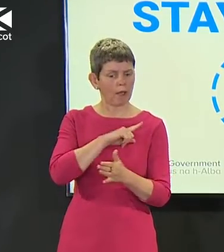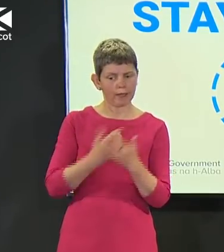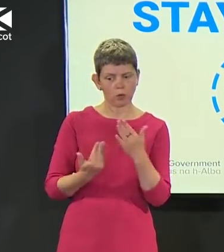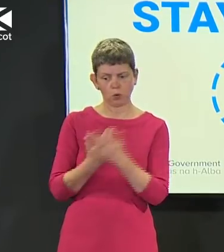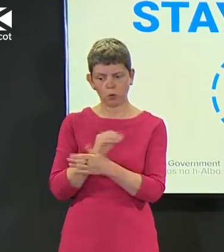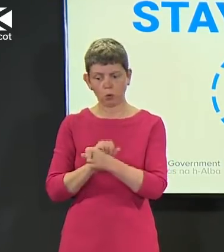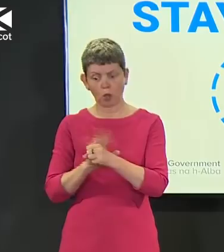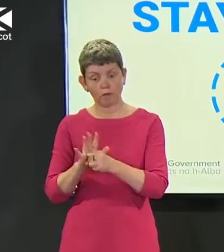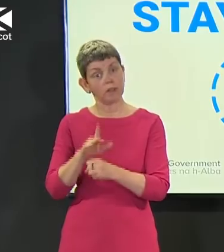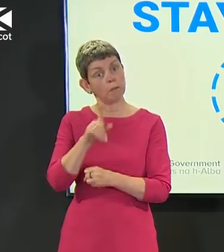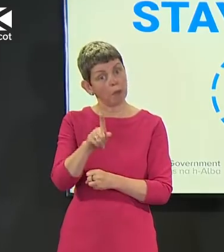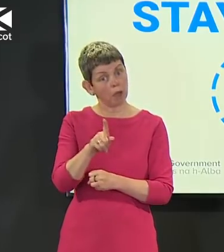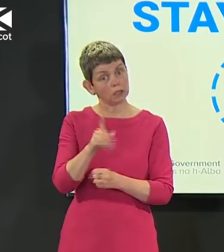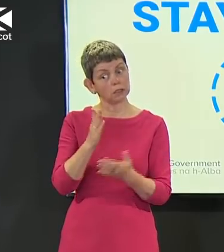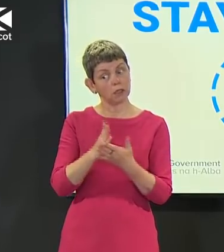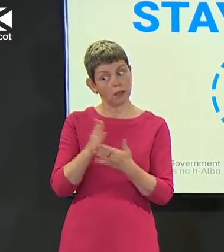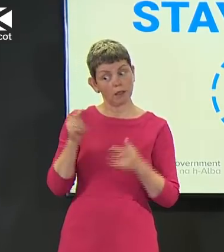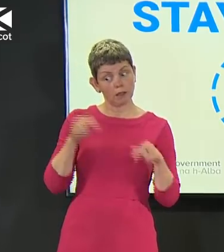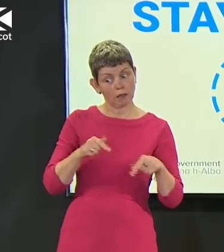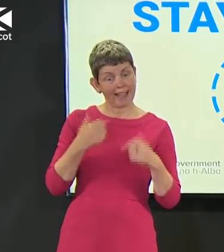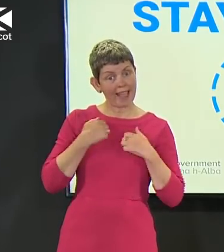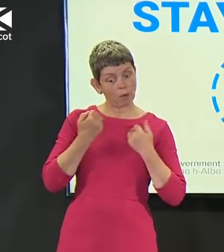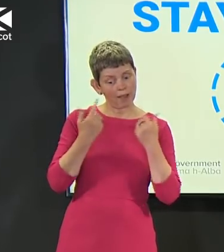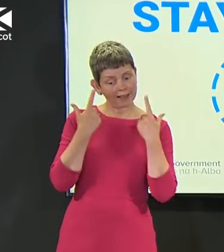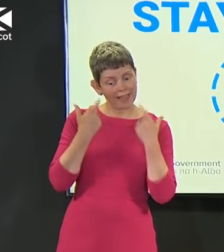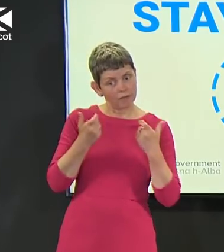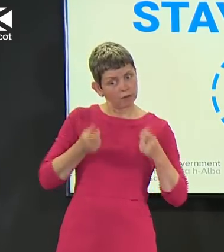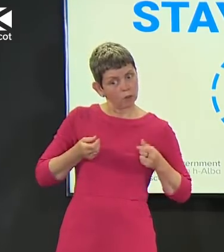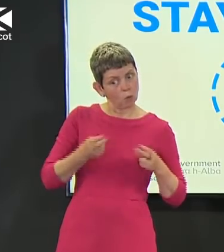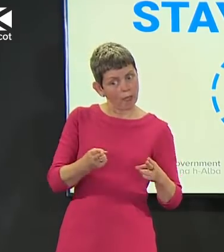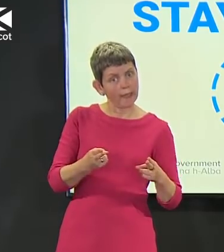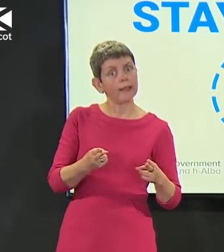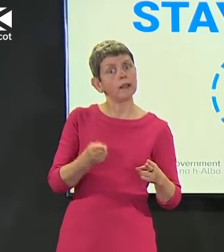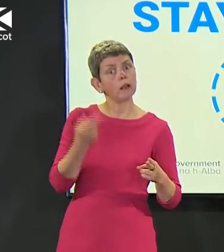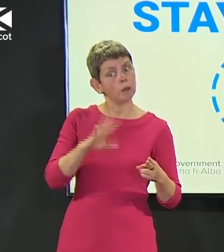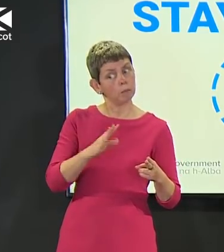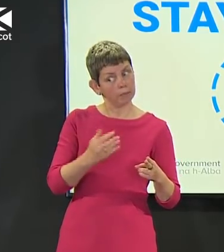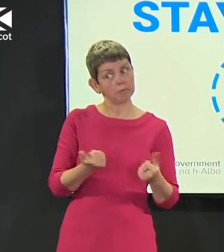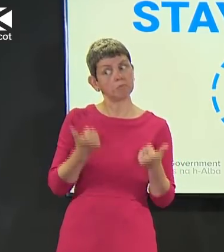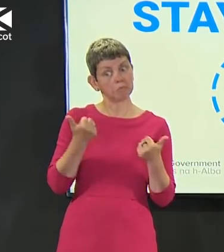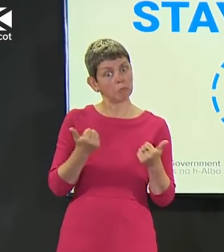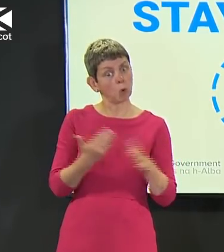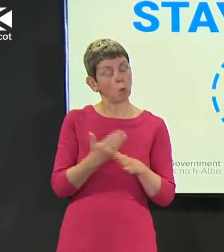cautious approach has served us quite well in Scotland we have lower case numbers overall lower